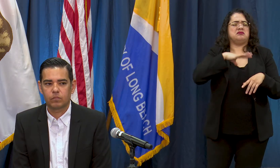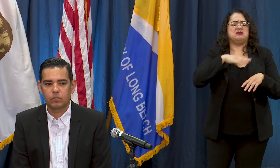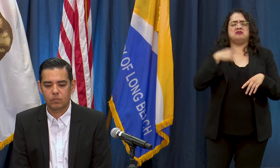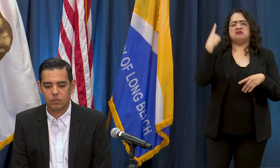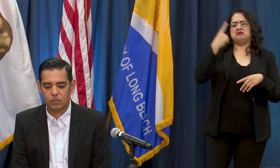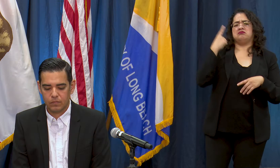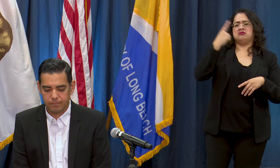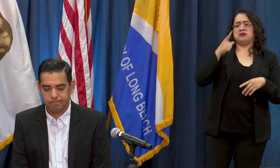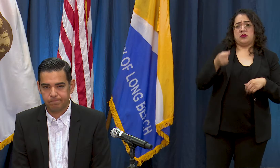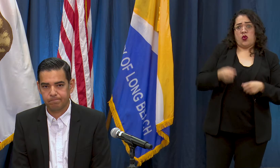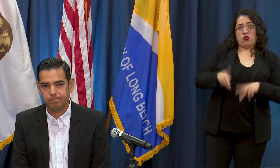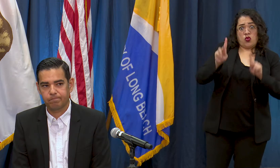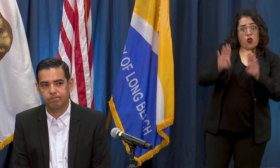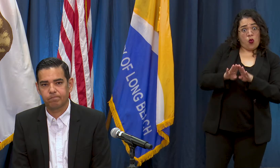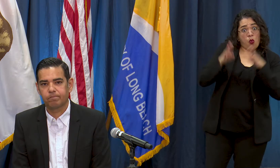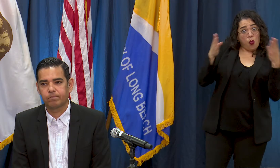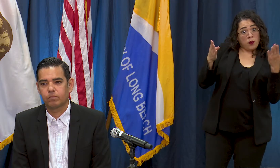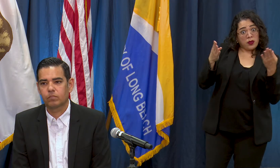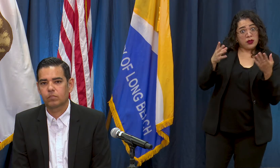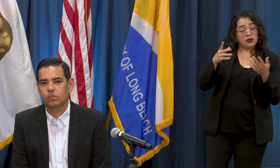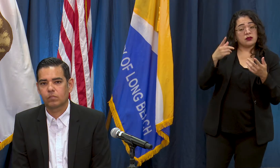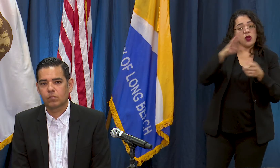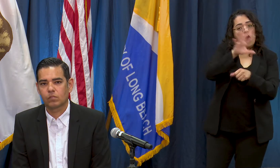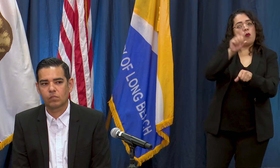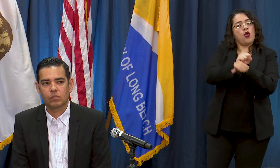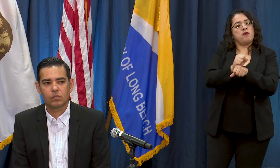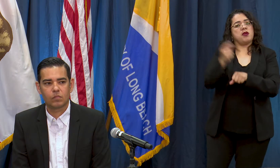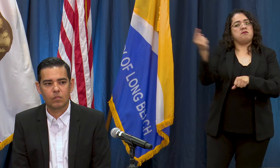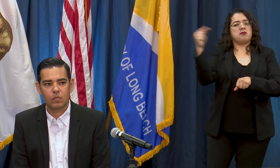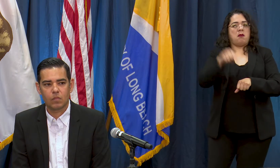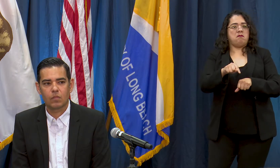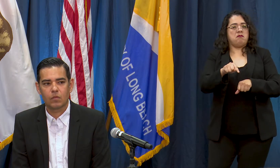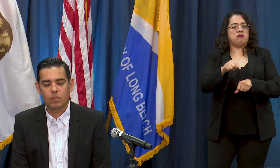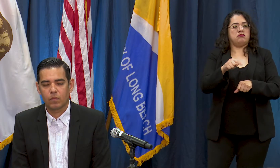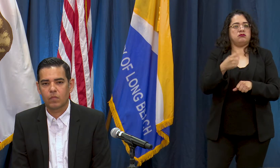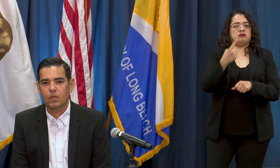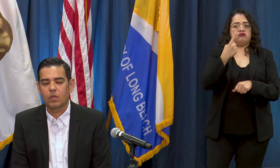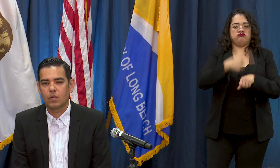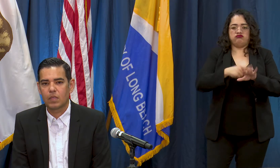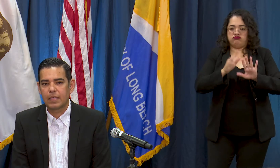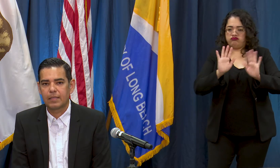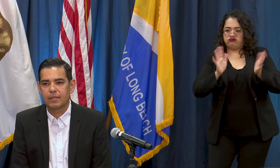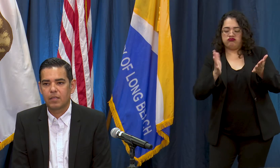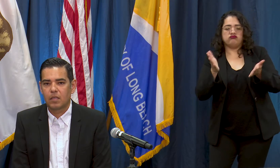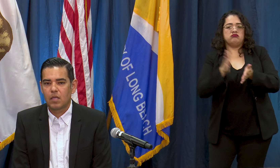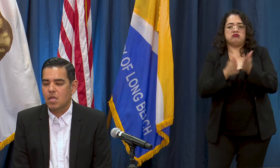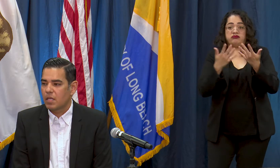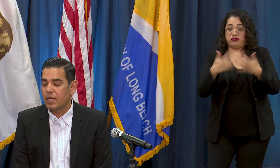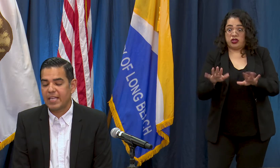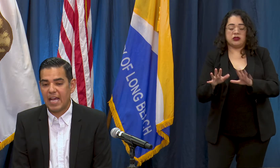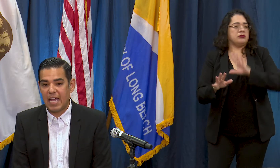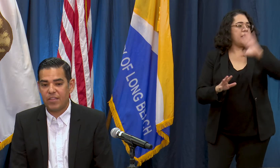opportunity for them to open up by appointment only to potentially minimize risk for those that are providing some of those personal services? yeah I think